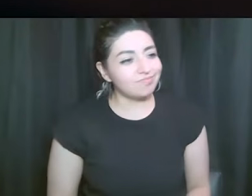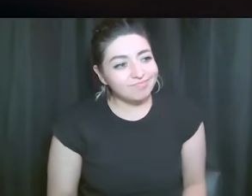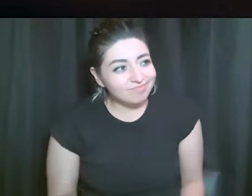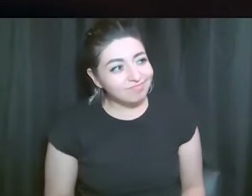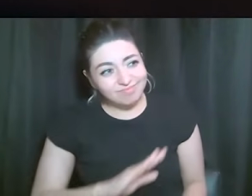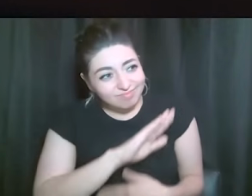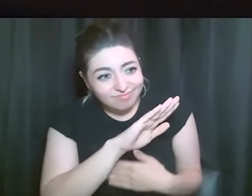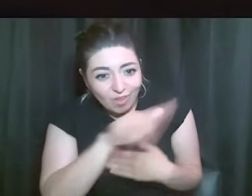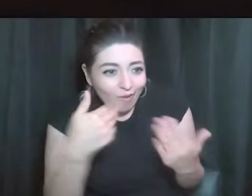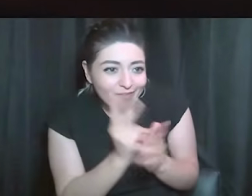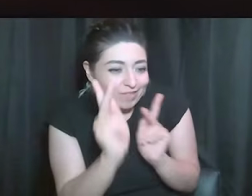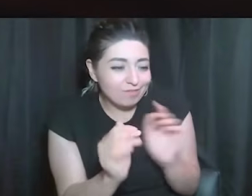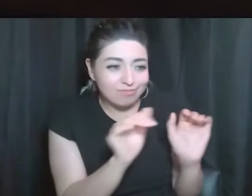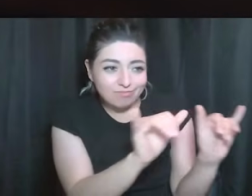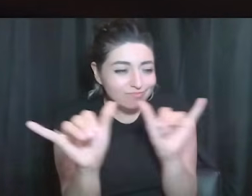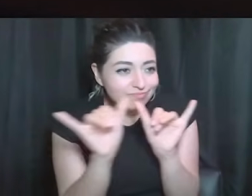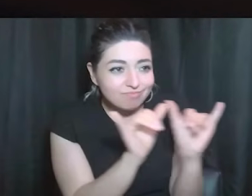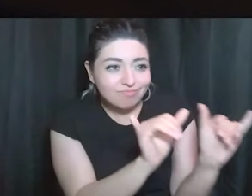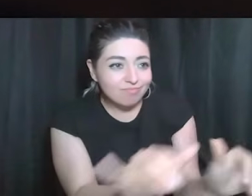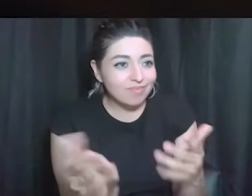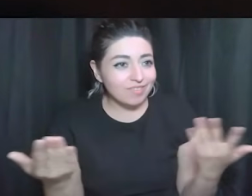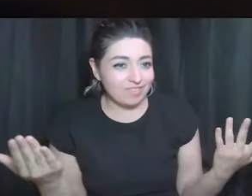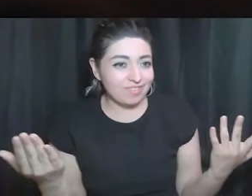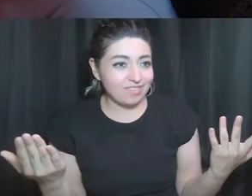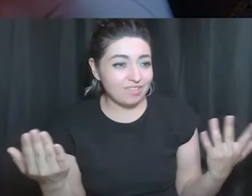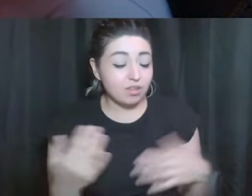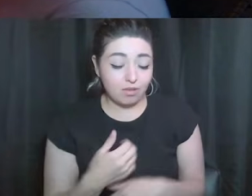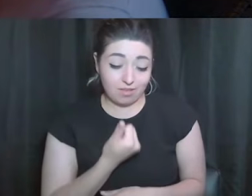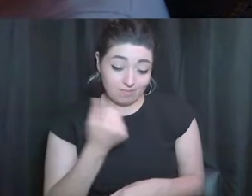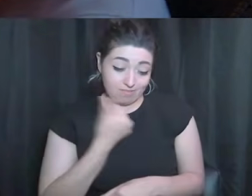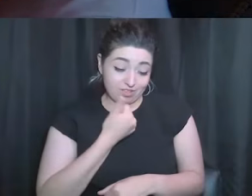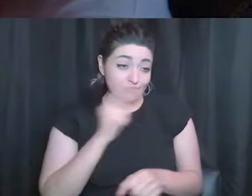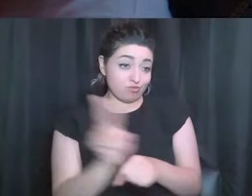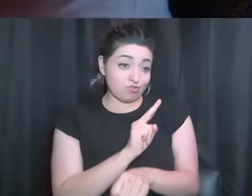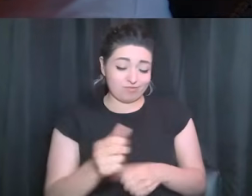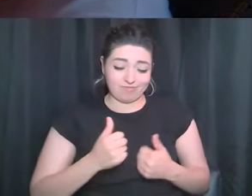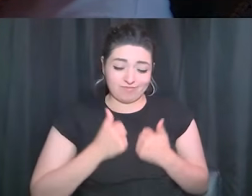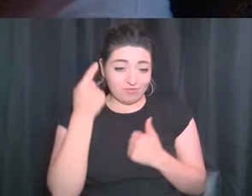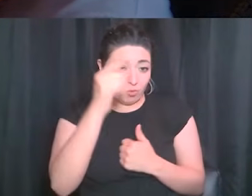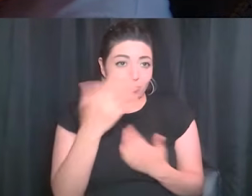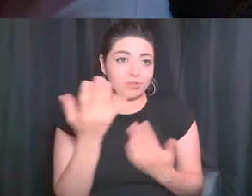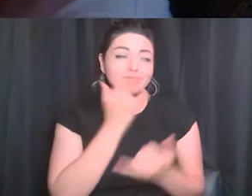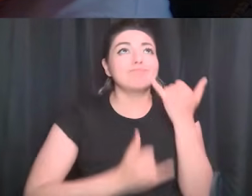That's all anyone has, tin can. I used mine to make a lot of mistakes.